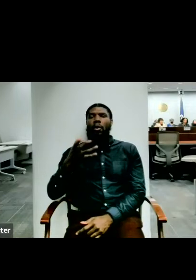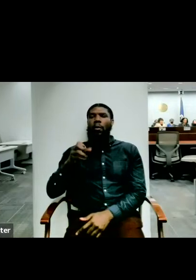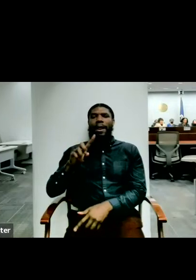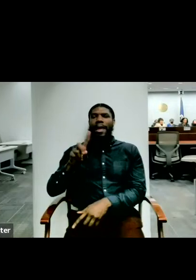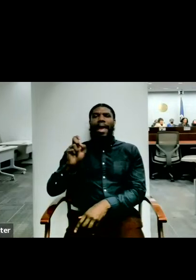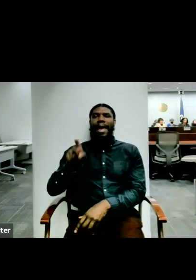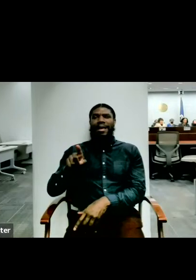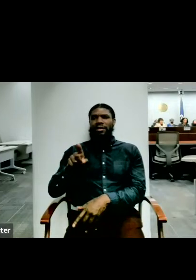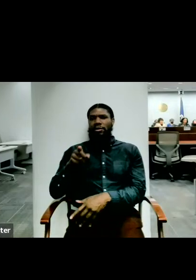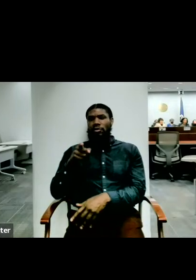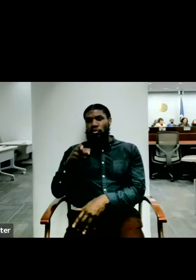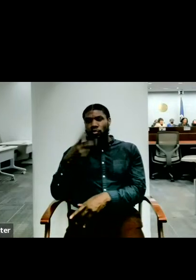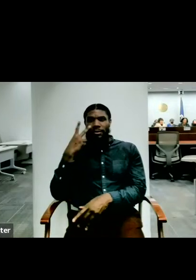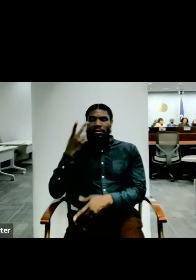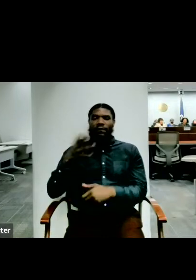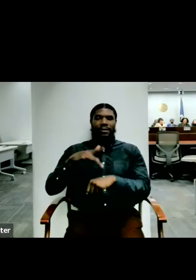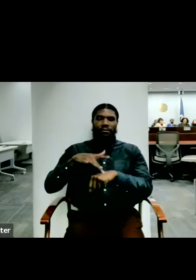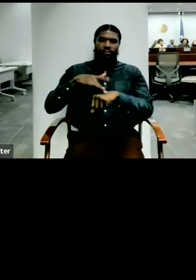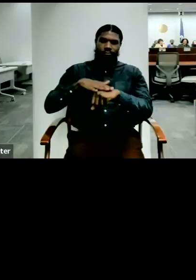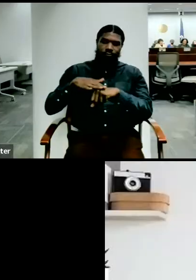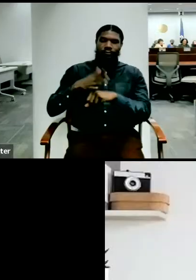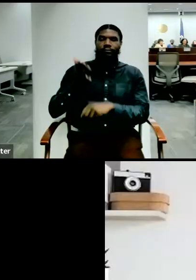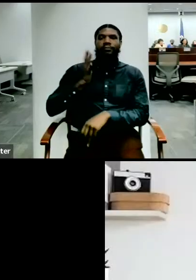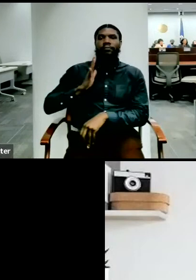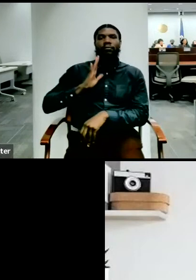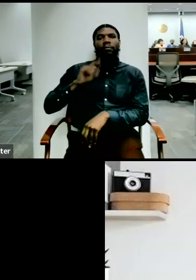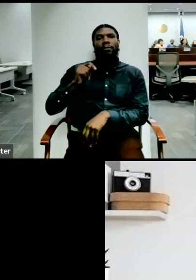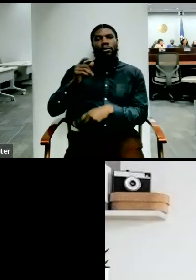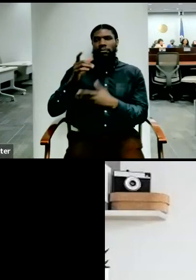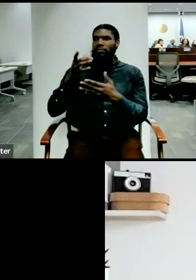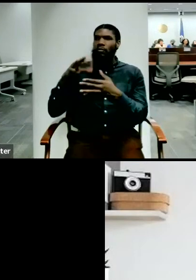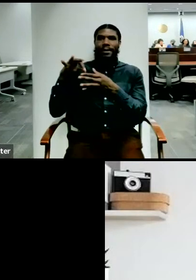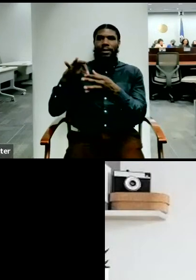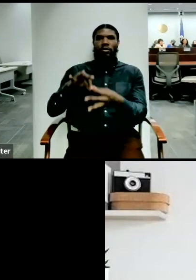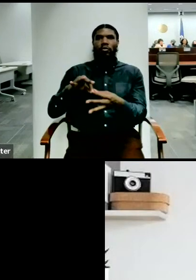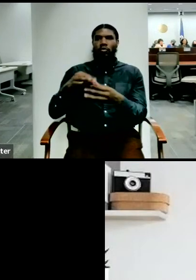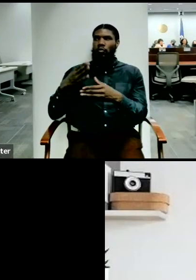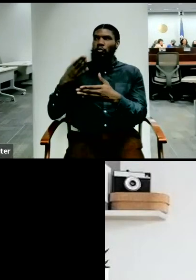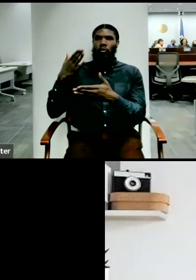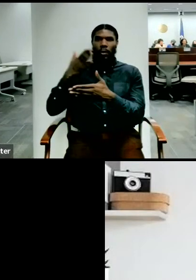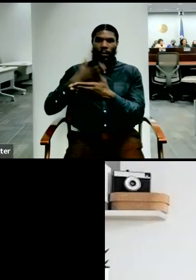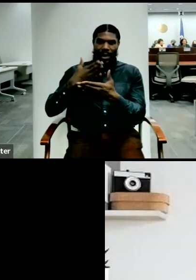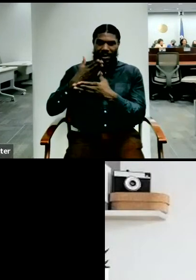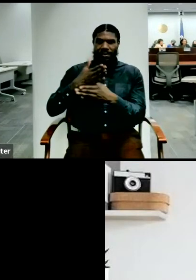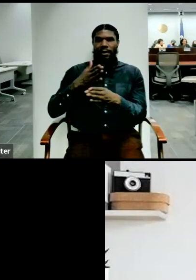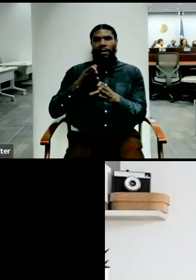particular, touched on this a bit earlier, but with respect to harassment or other stereotypes